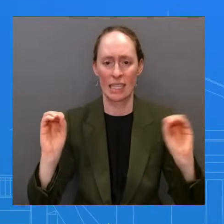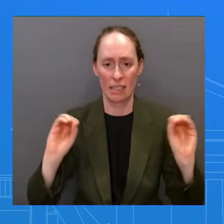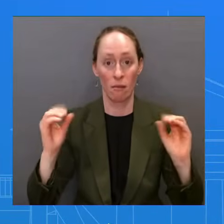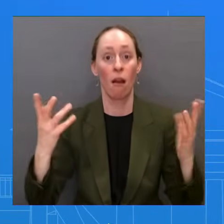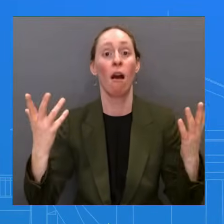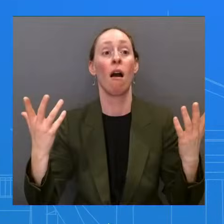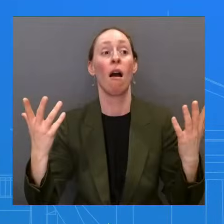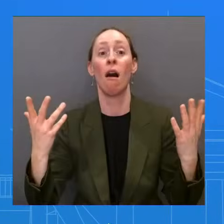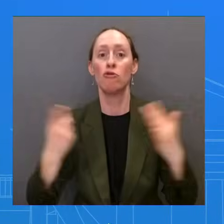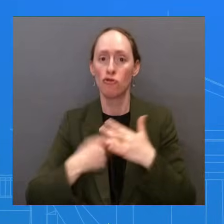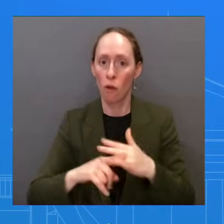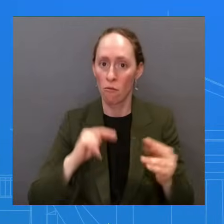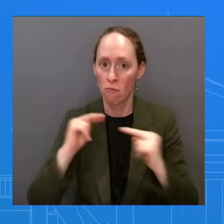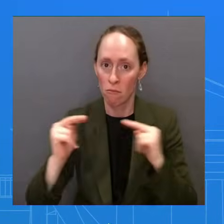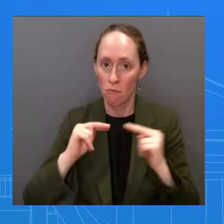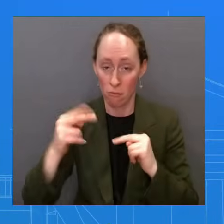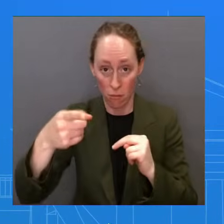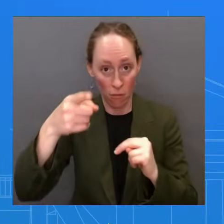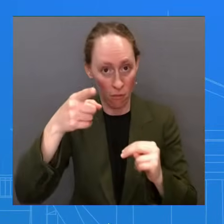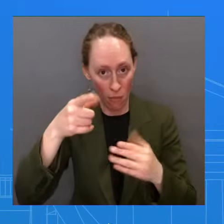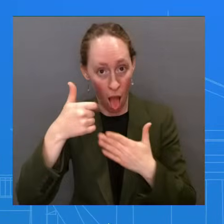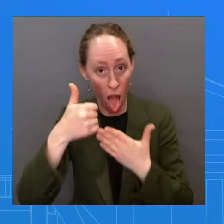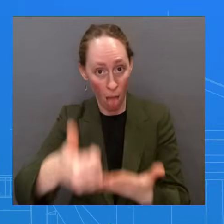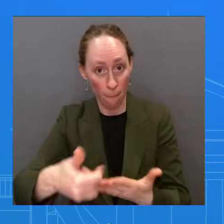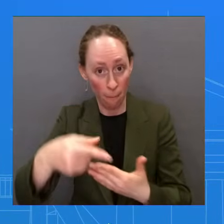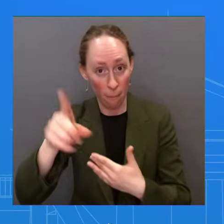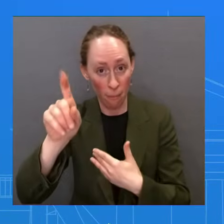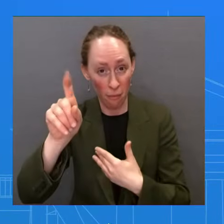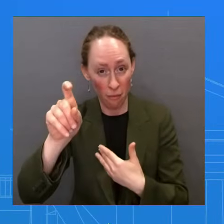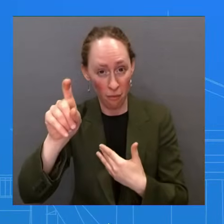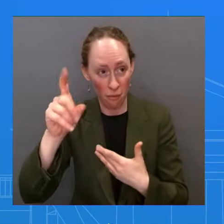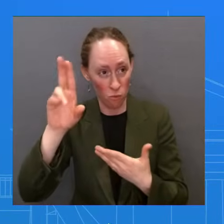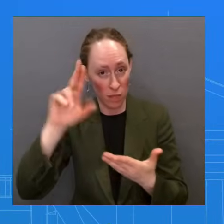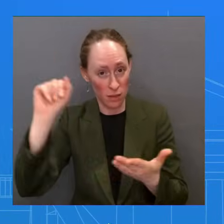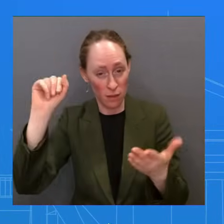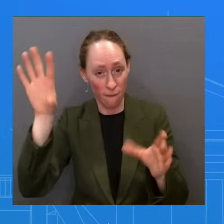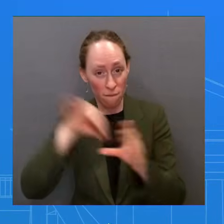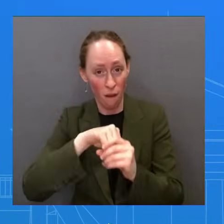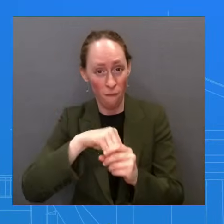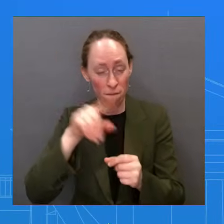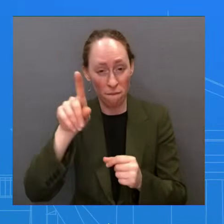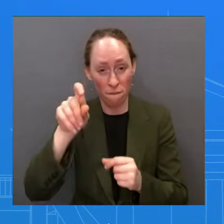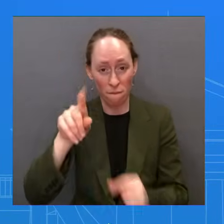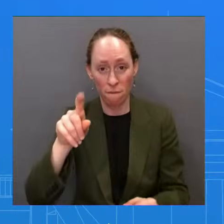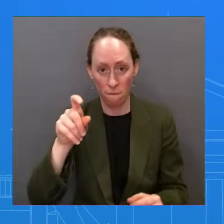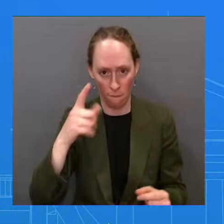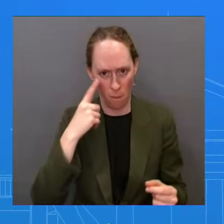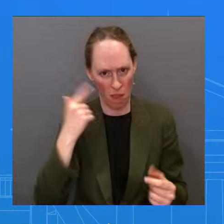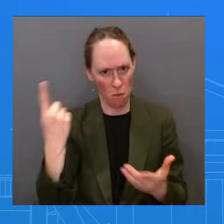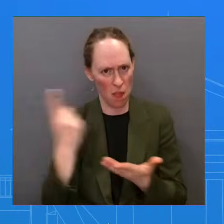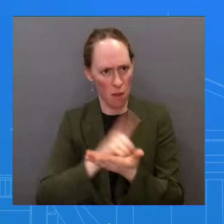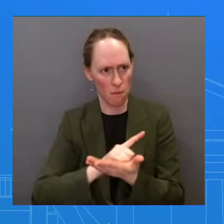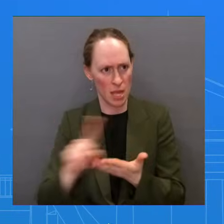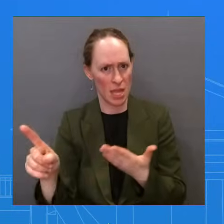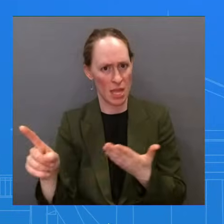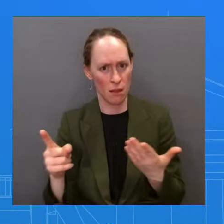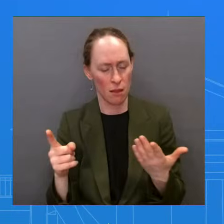And are you going to use this time, these seven days, to either get in humanitarian supplies or get out American citizens? Ms. Jean-Pierre: So, look,